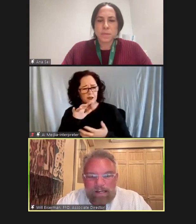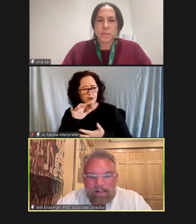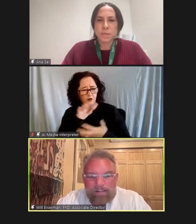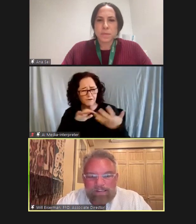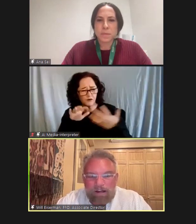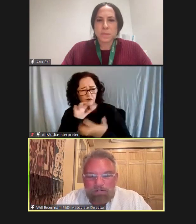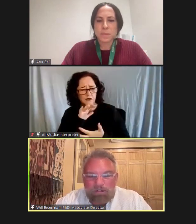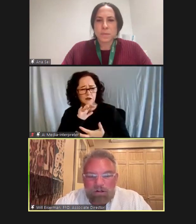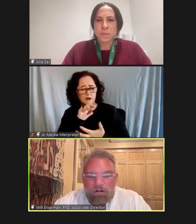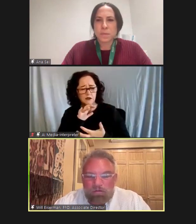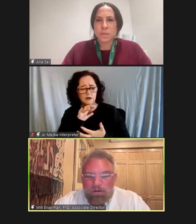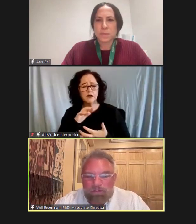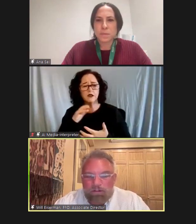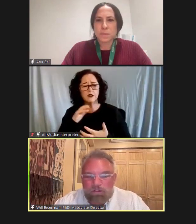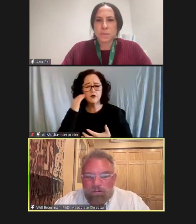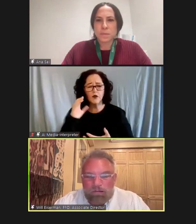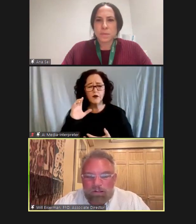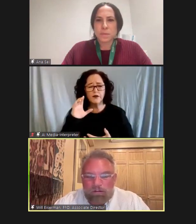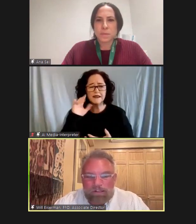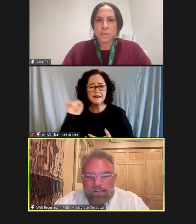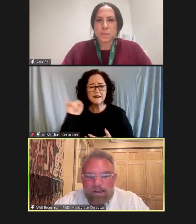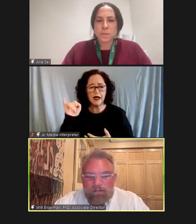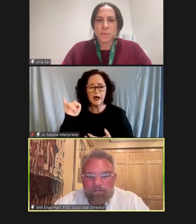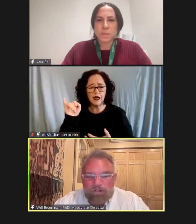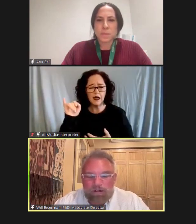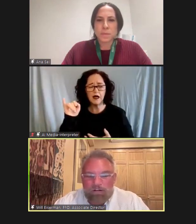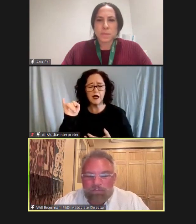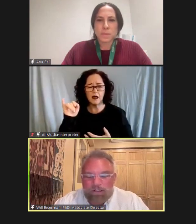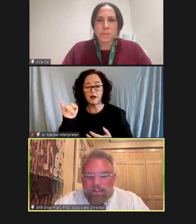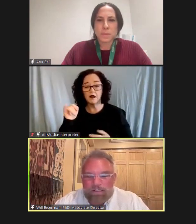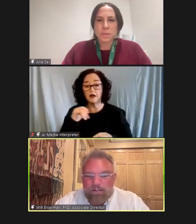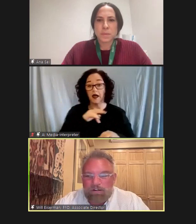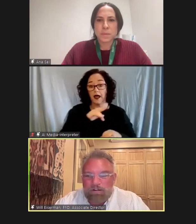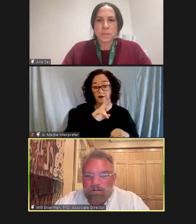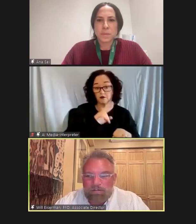sound along with the normal hearing